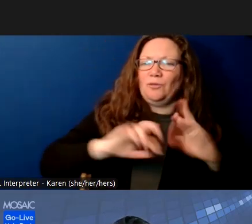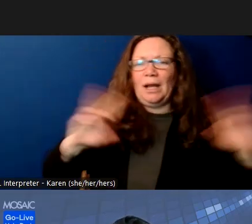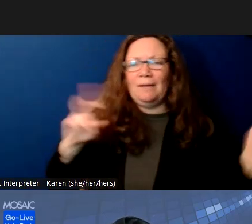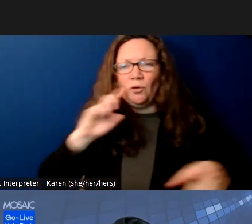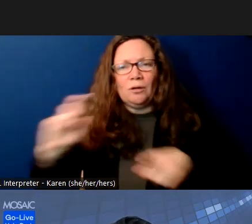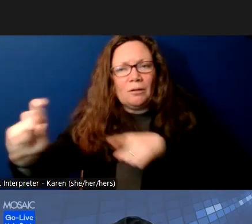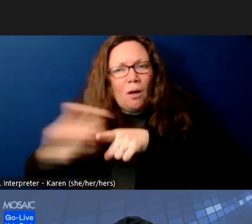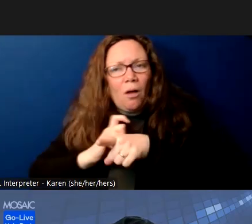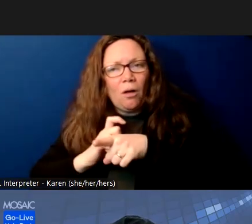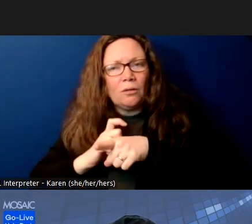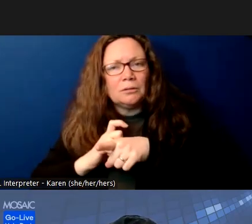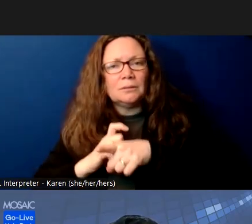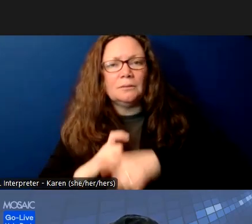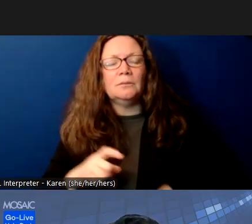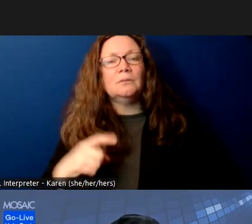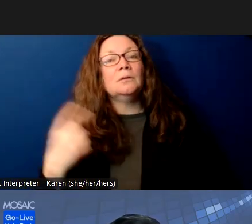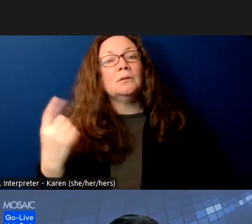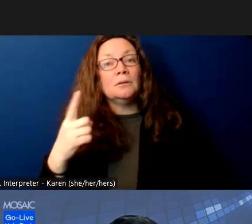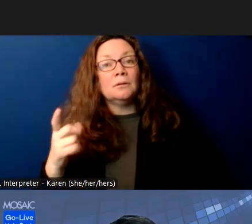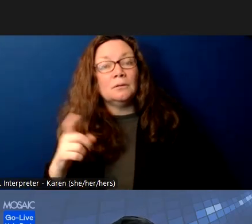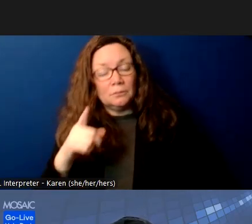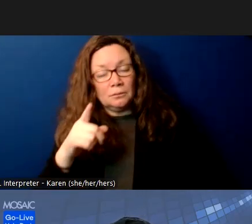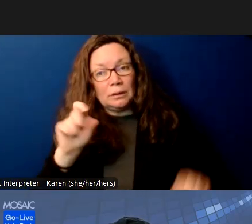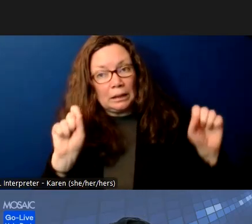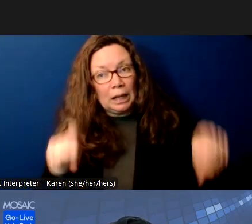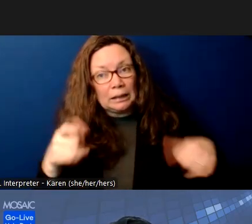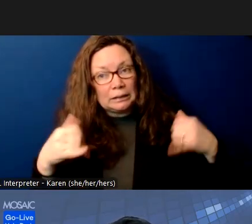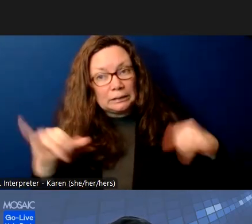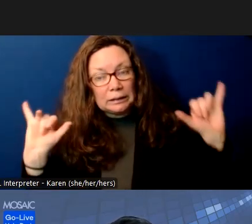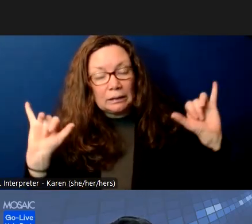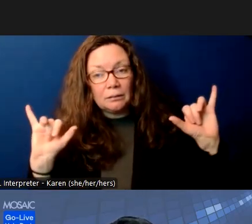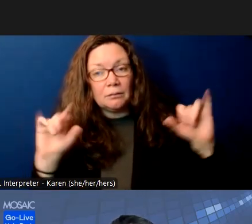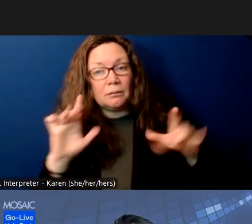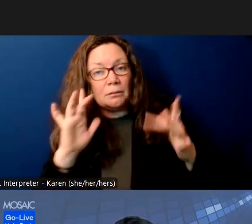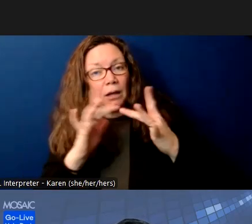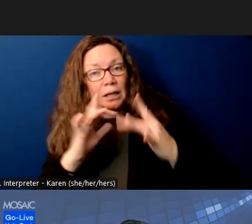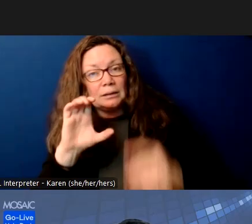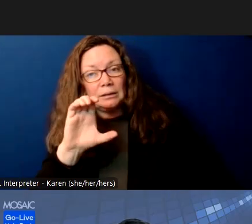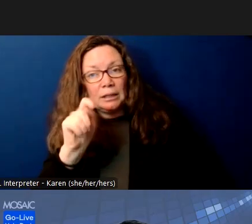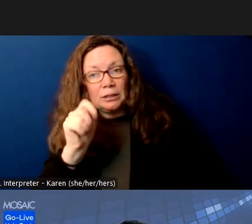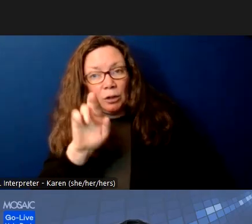can I still contact the CCR solution desk to get assistance on non mosaic questions? And the answer is yes.